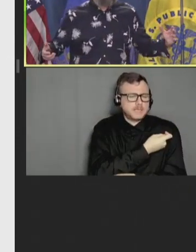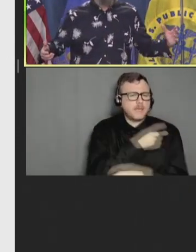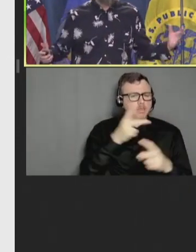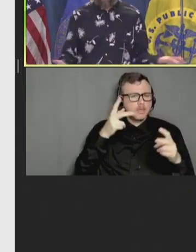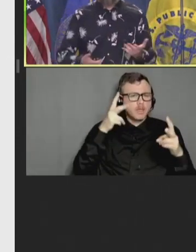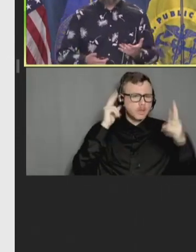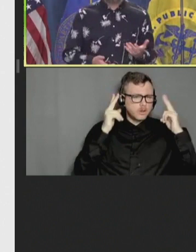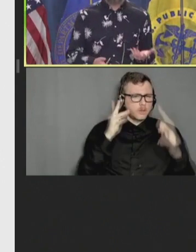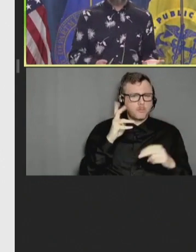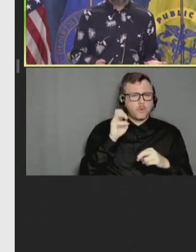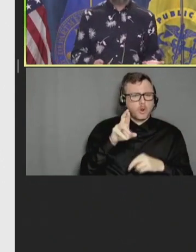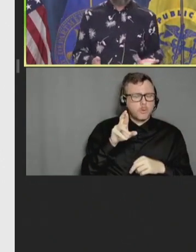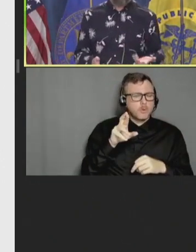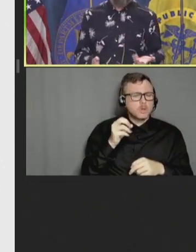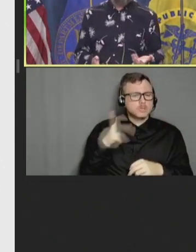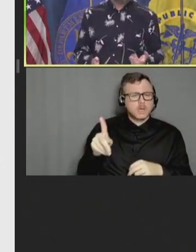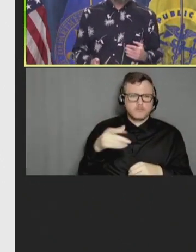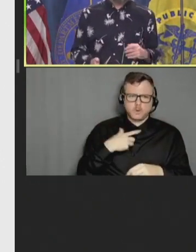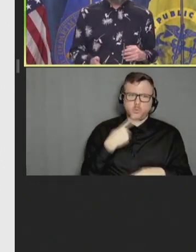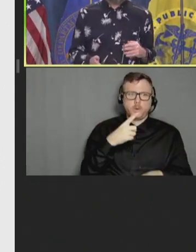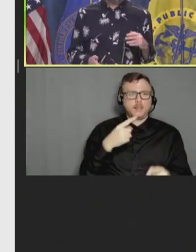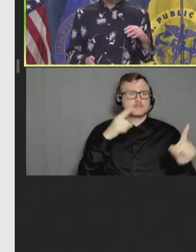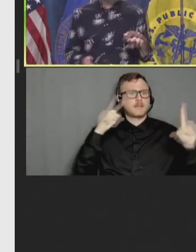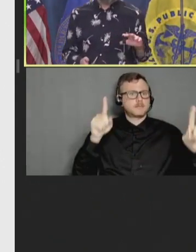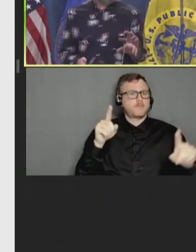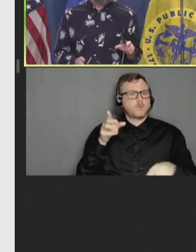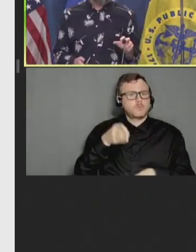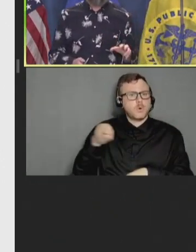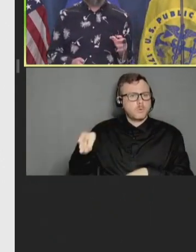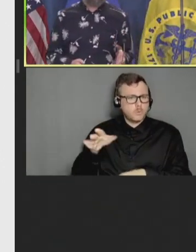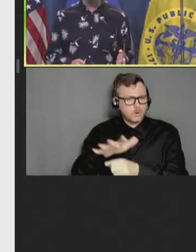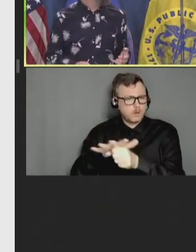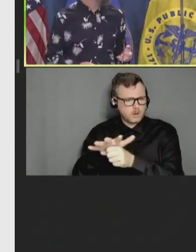very successful in the Baltimore area. And so, we've had a lot of good success there.